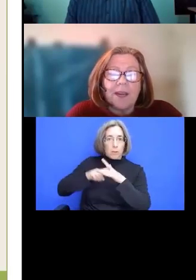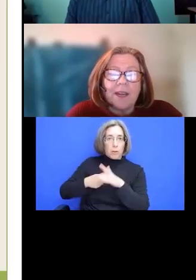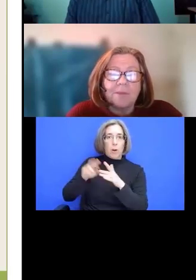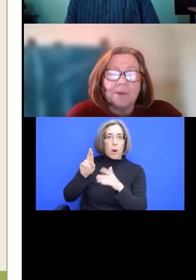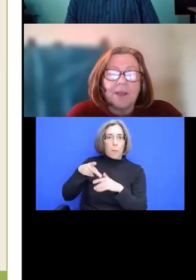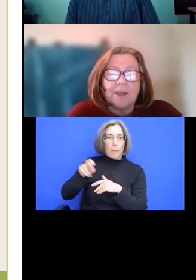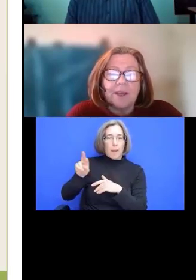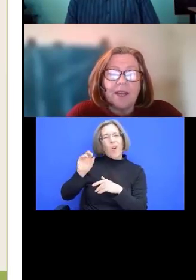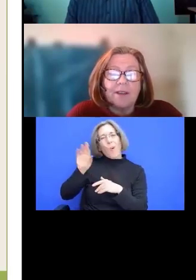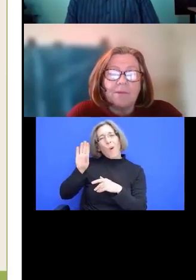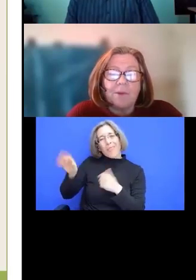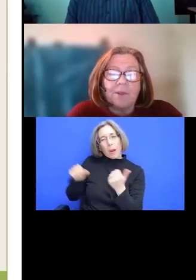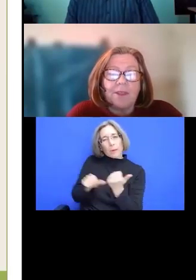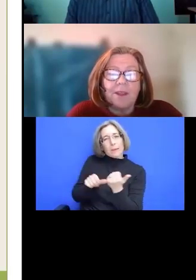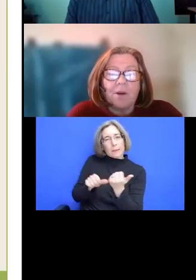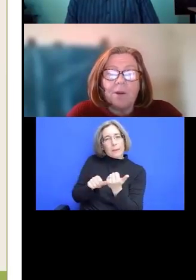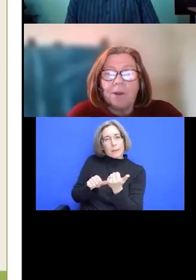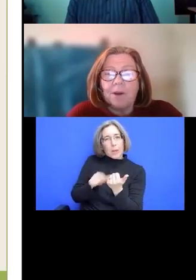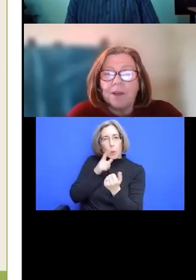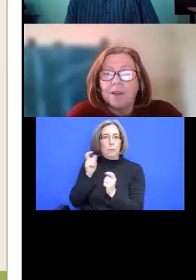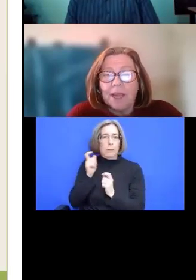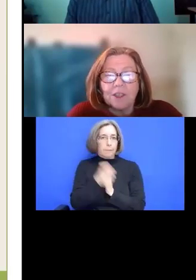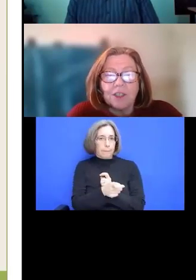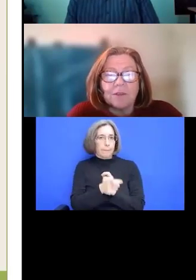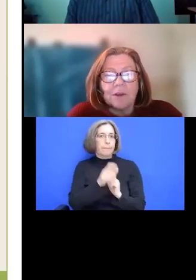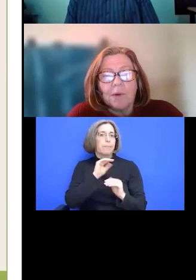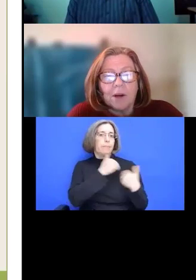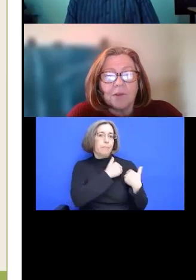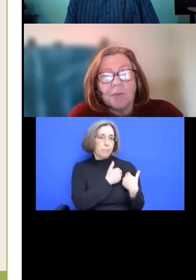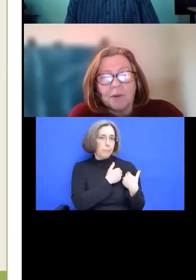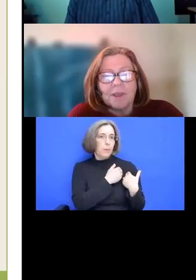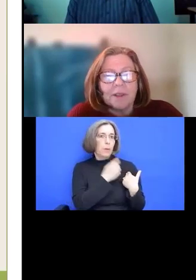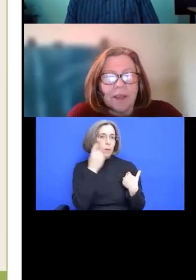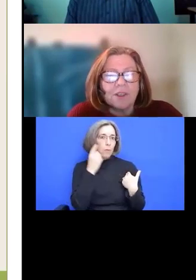that has been delegated with the progress report delegation.